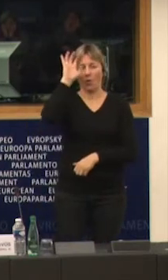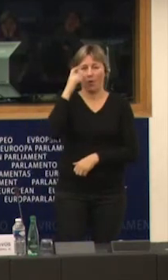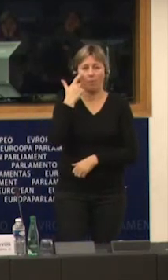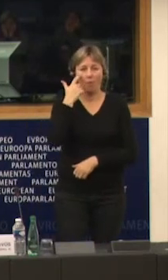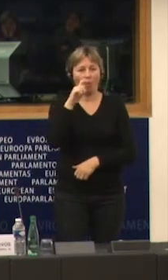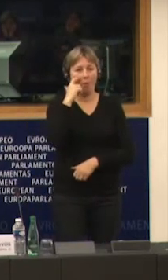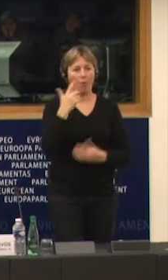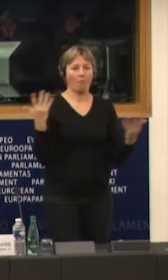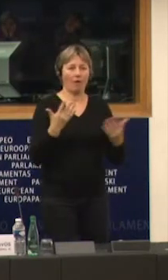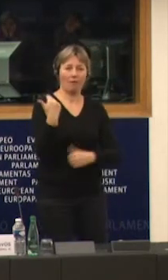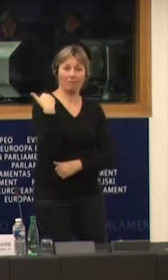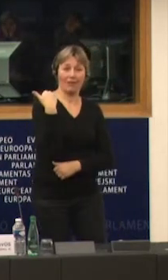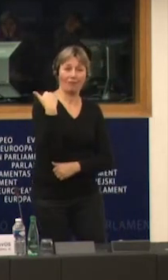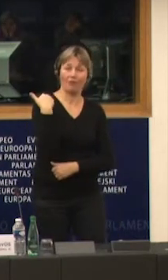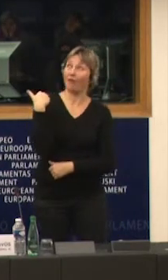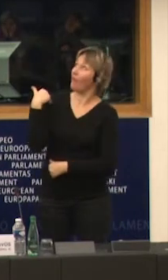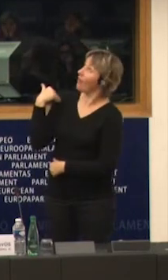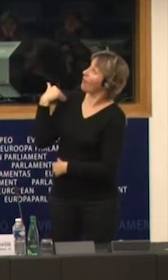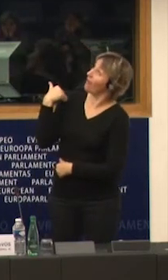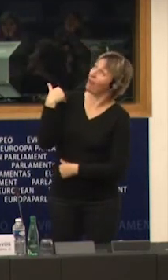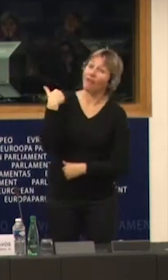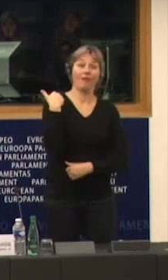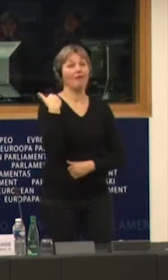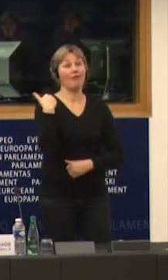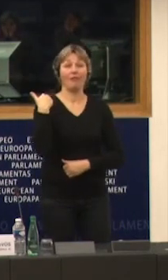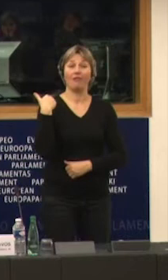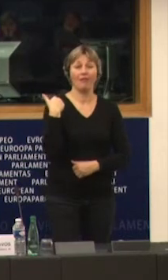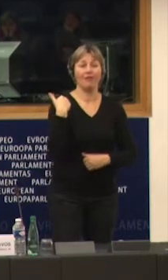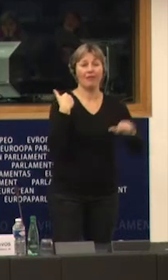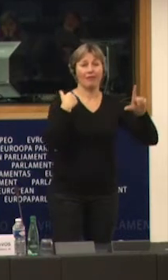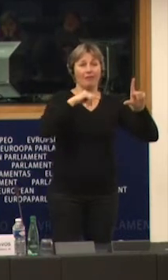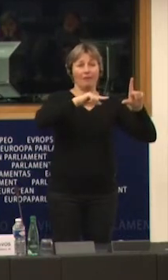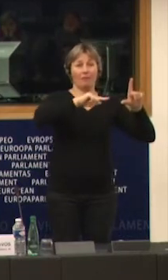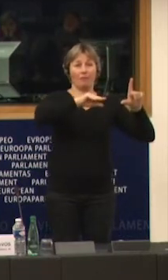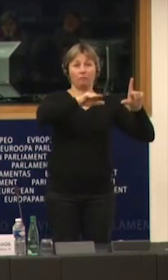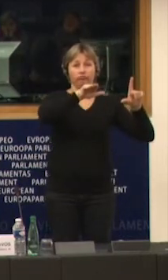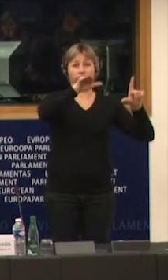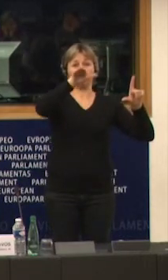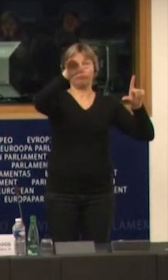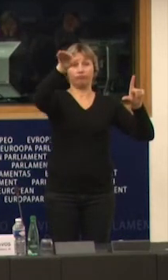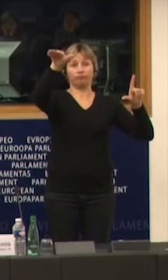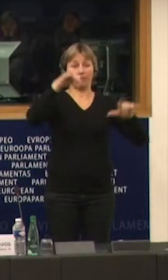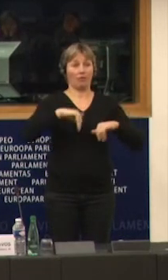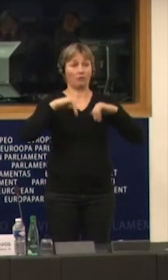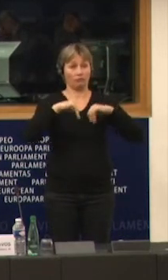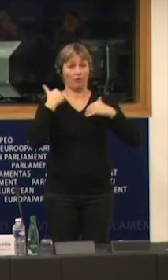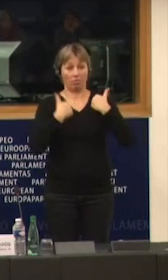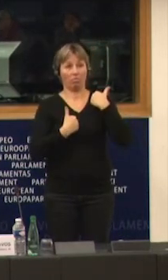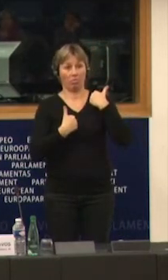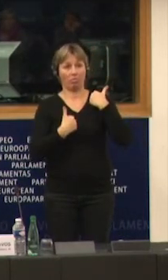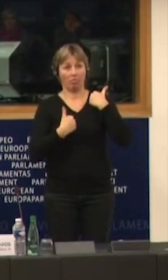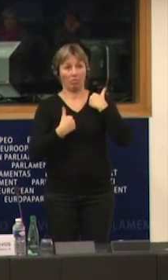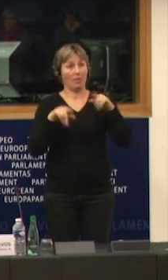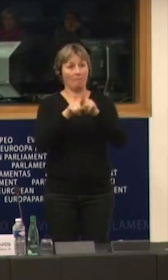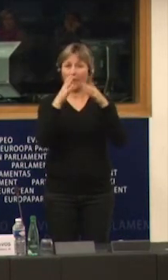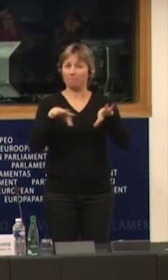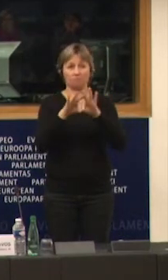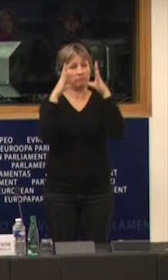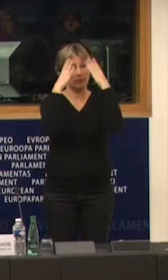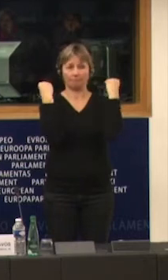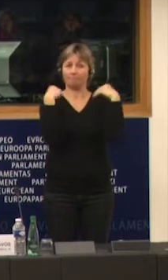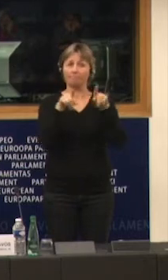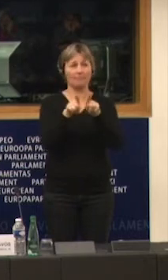In the Dutch situation, that's also what Anna mentioned. There is a rise. That's about 6% each year,